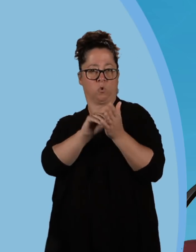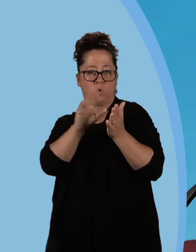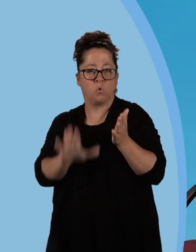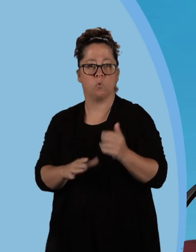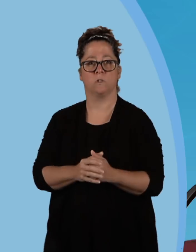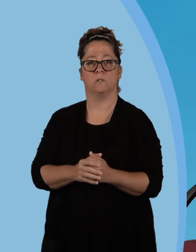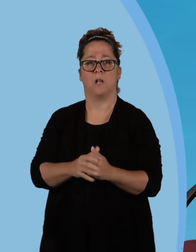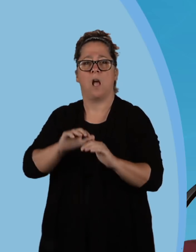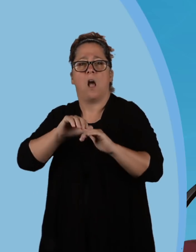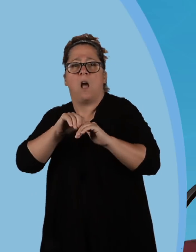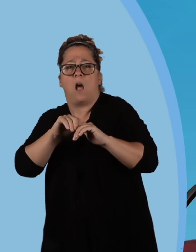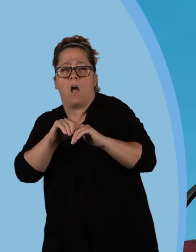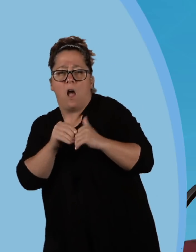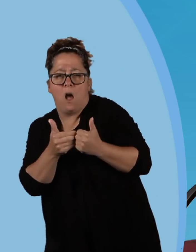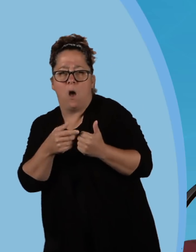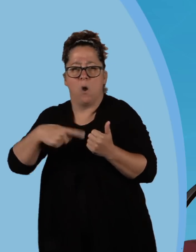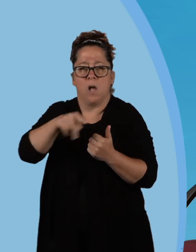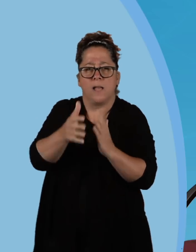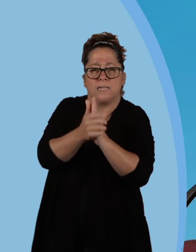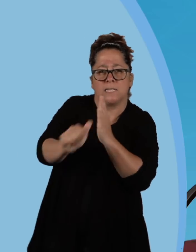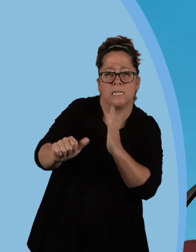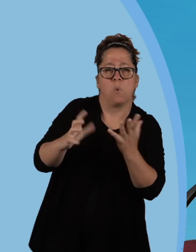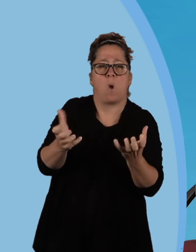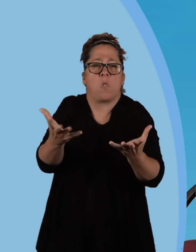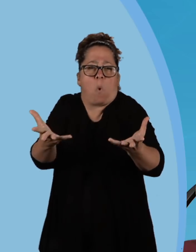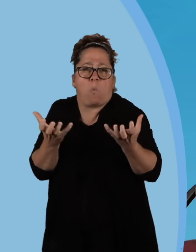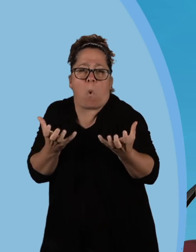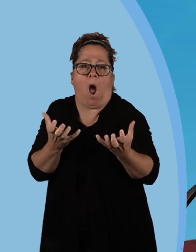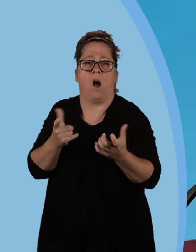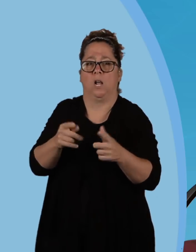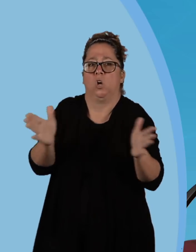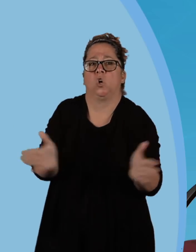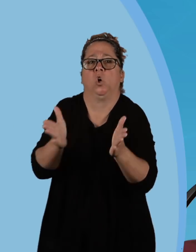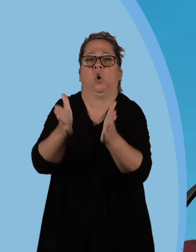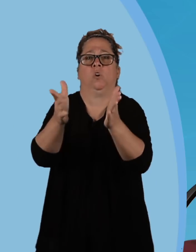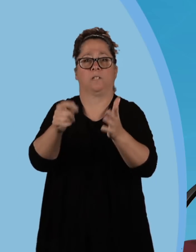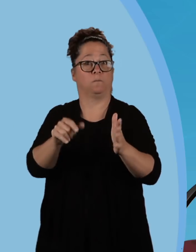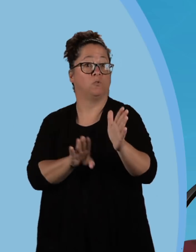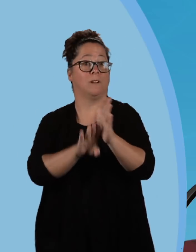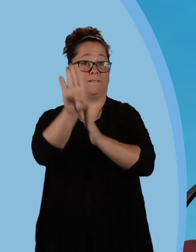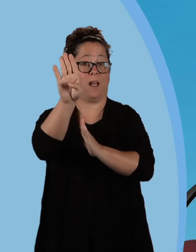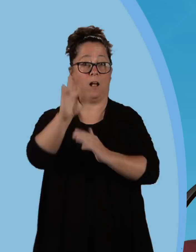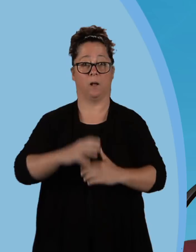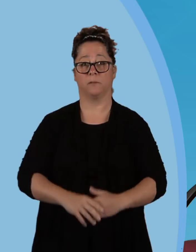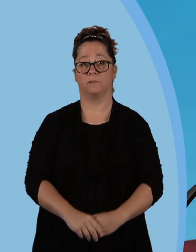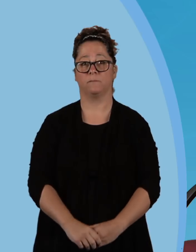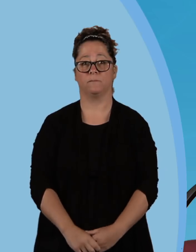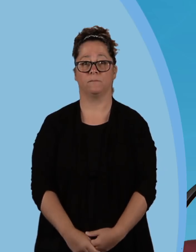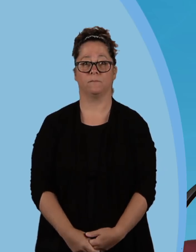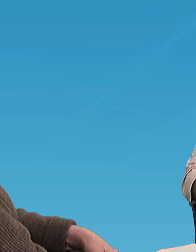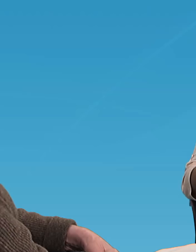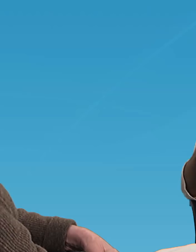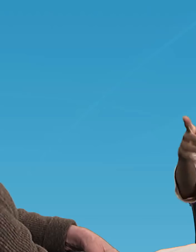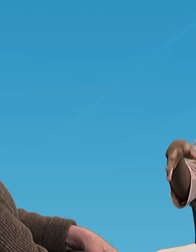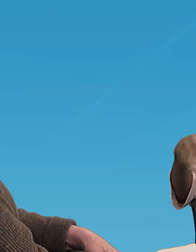and know what skills they have and what skills people are wanting to encourage and develop.